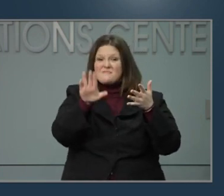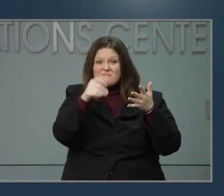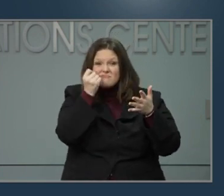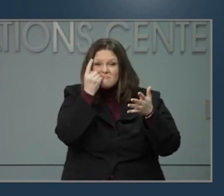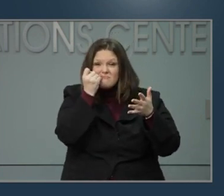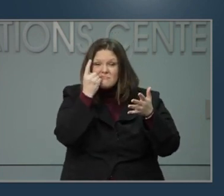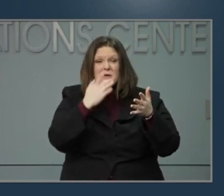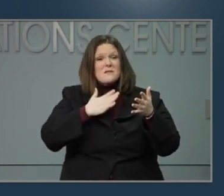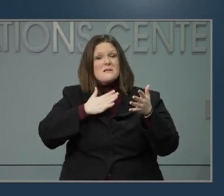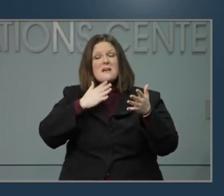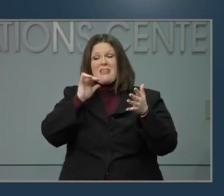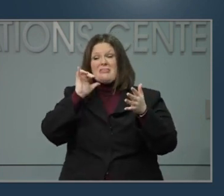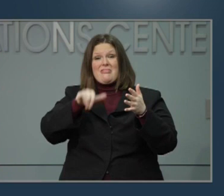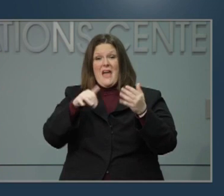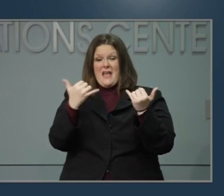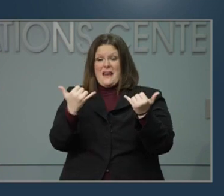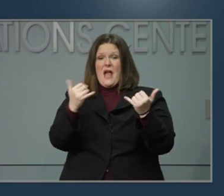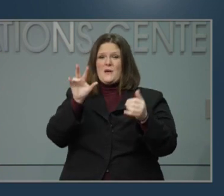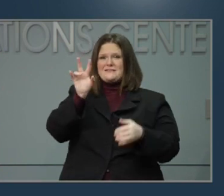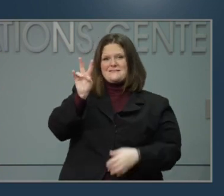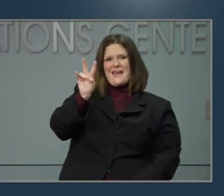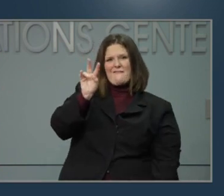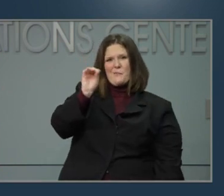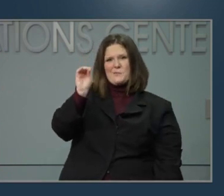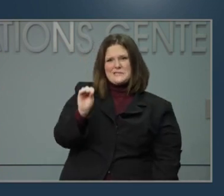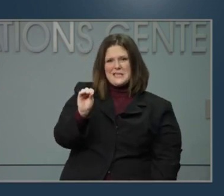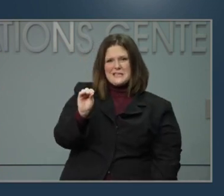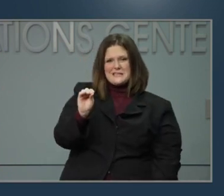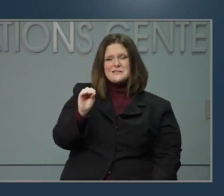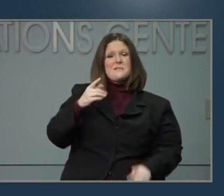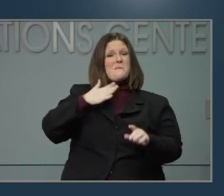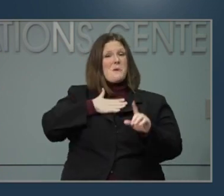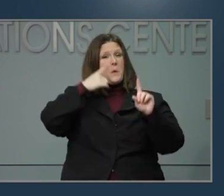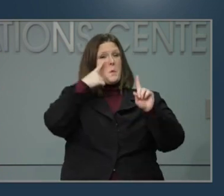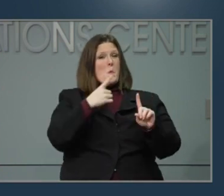MID-OCTOBER. HOWEVER, IT IS NOW CLOSER TO